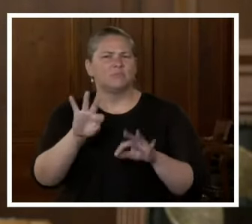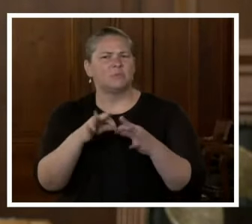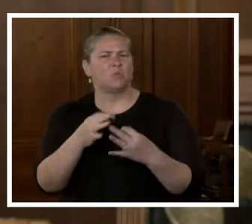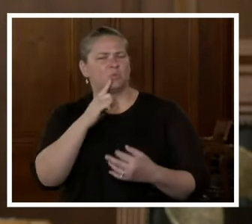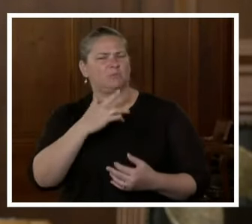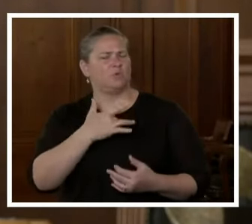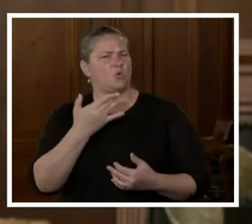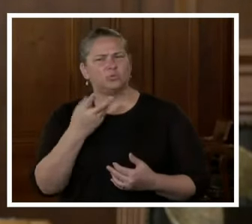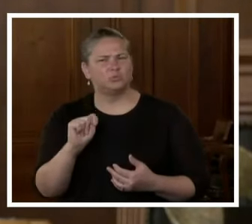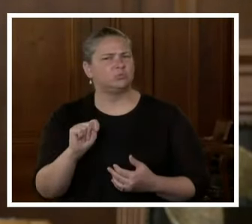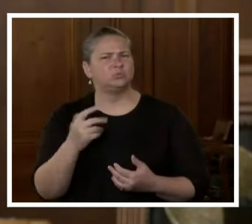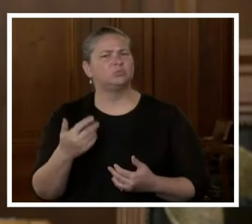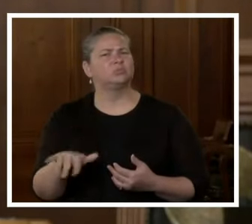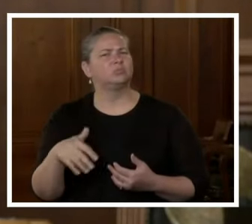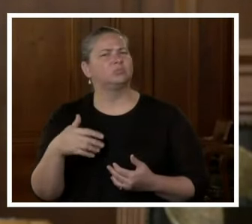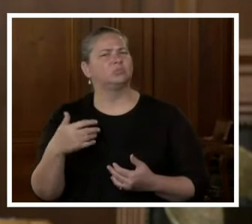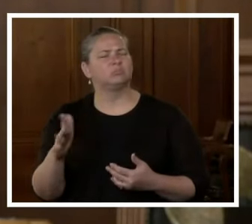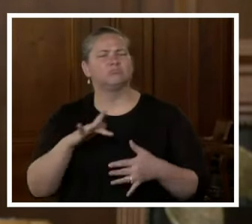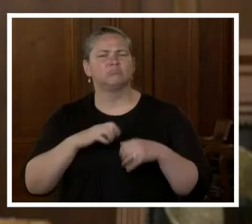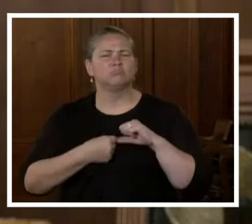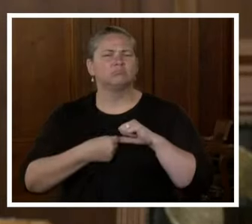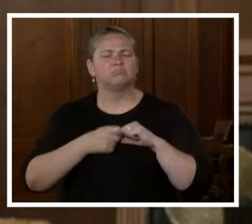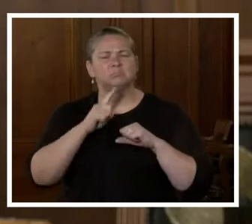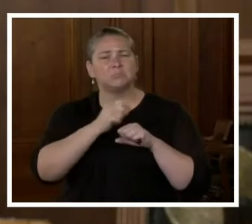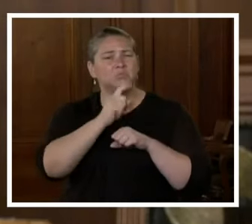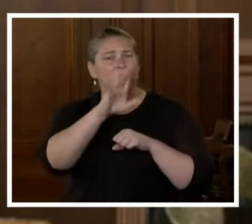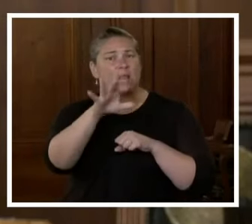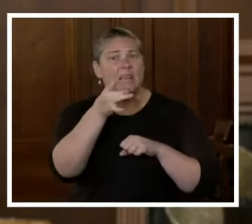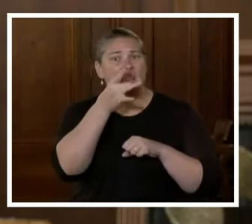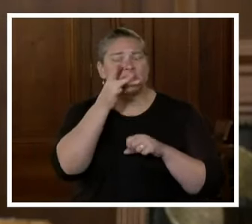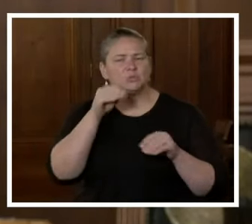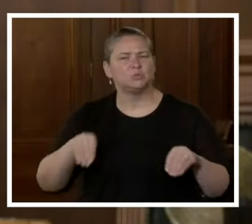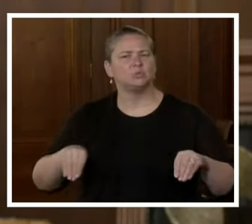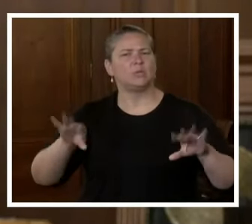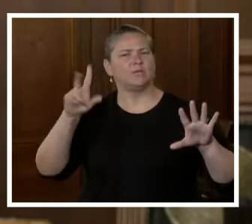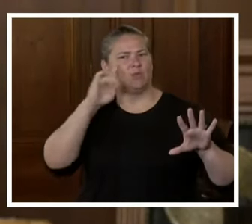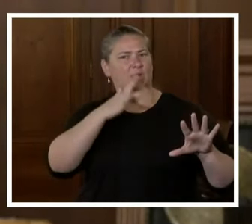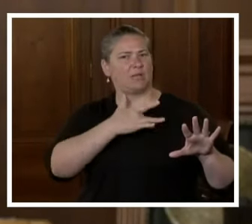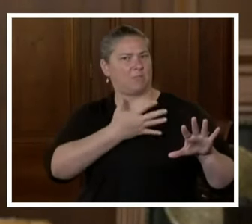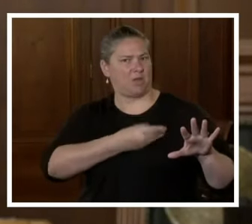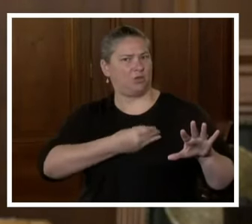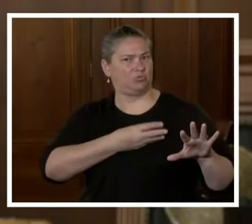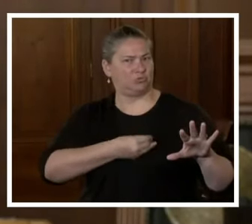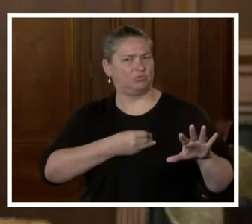NOT ONLY UNACCEPTABLE BUT IN ONE